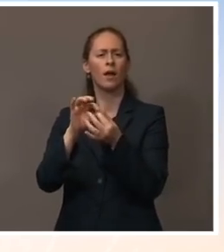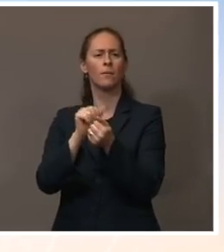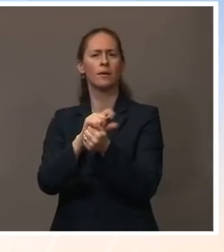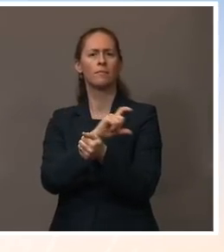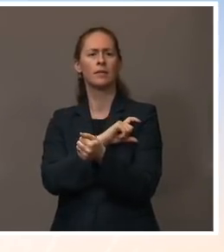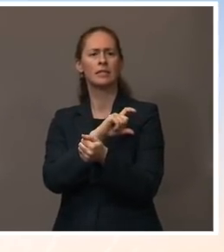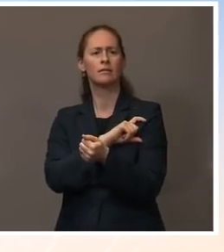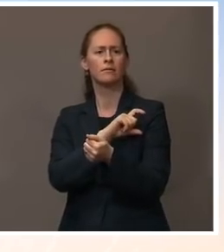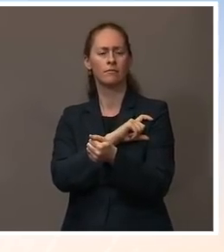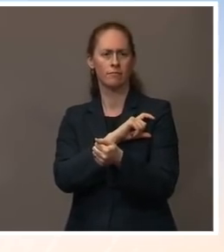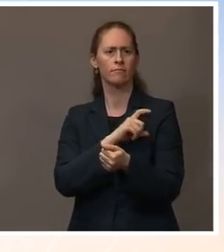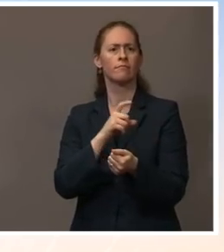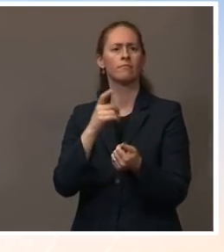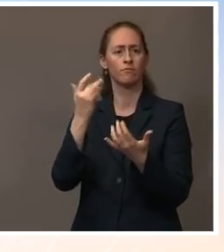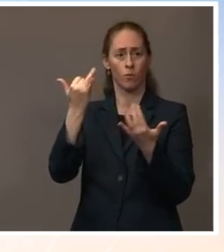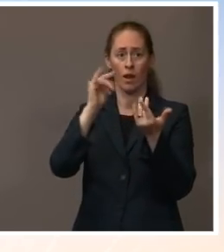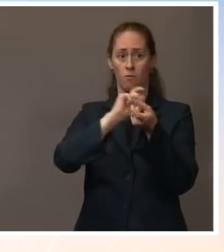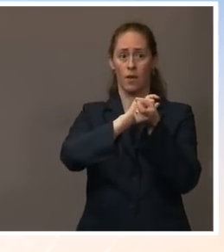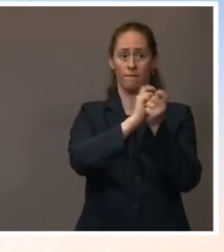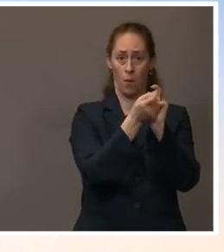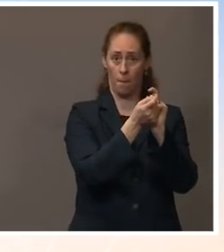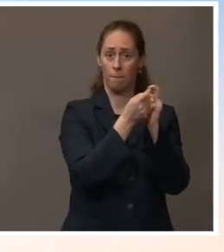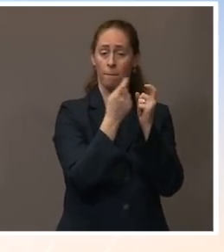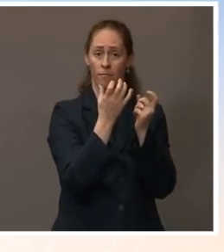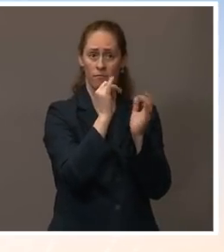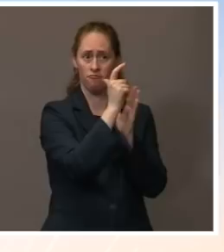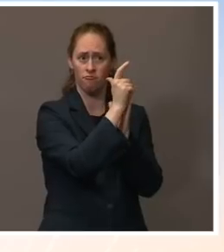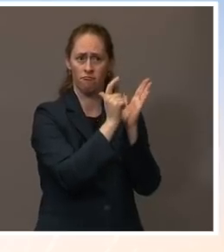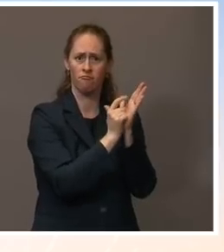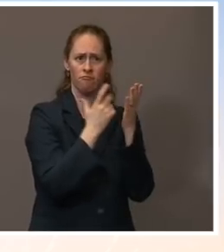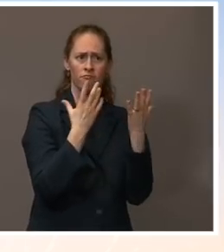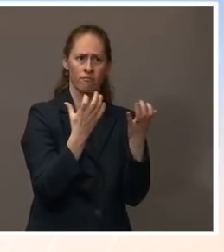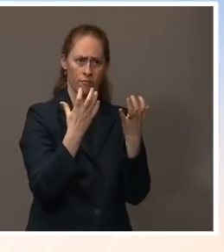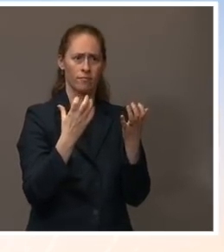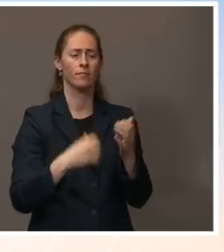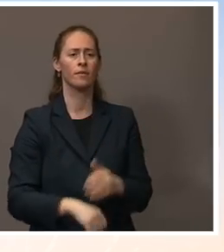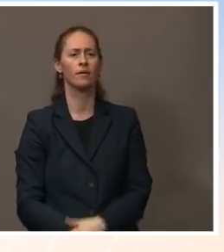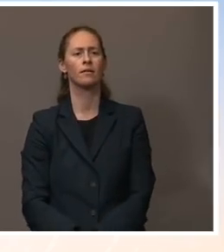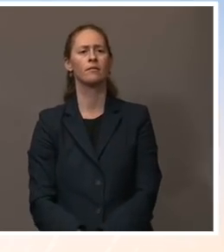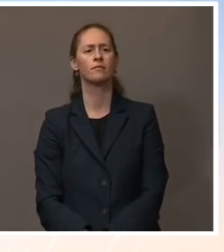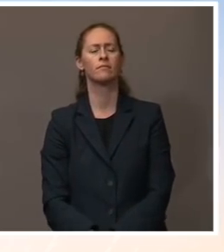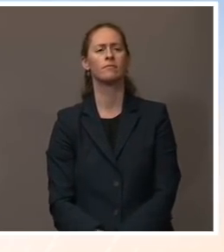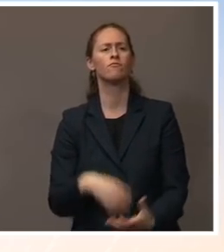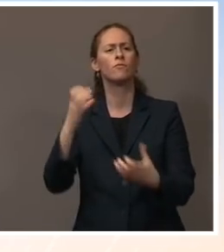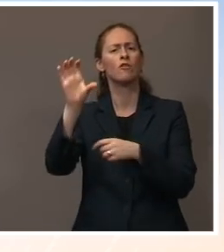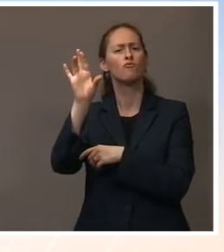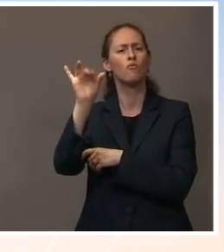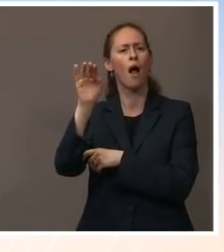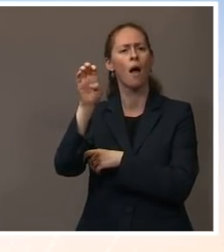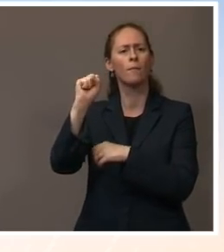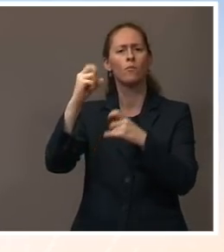Or is that kind of unilaterally focused on crime prevention? And why or why not? Ms. Psaki: Well, first, there's ongoing negotiations,